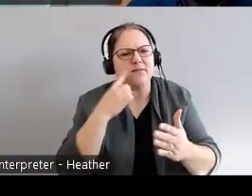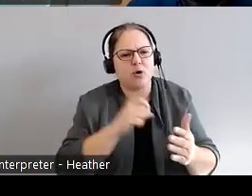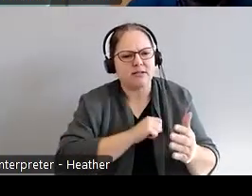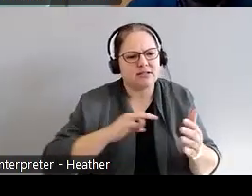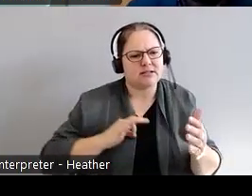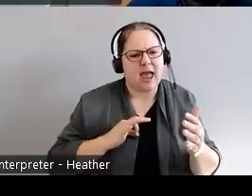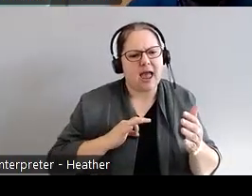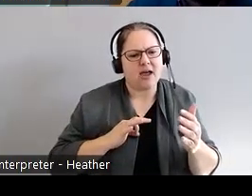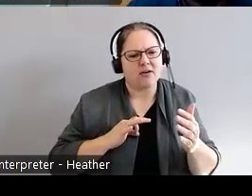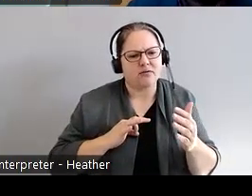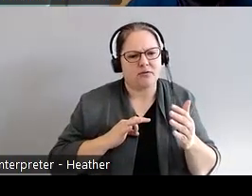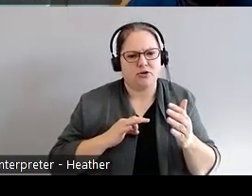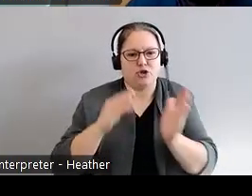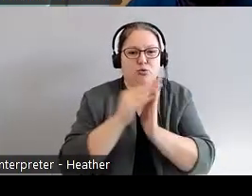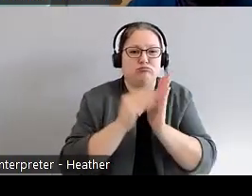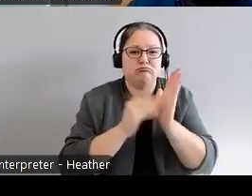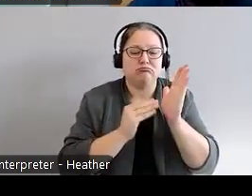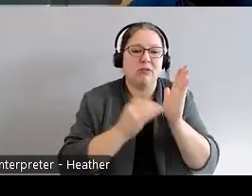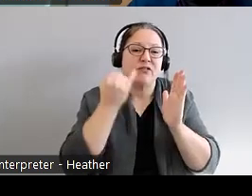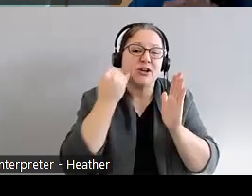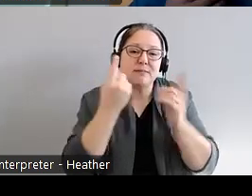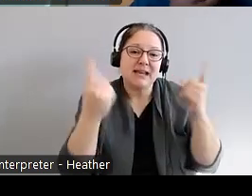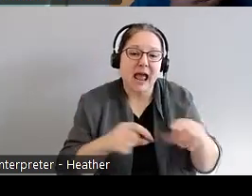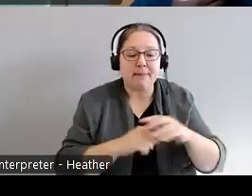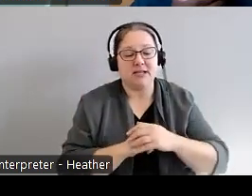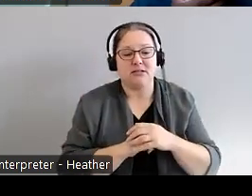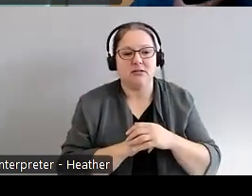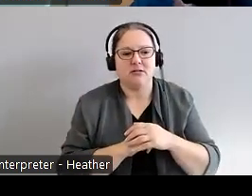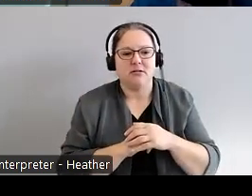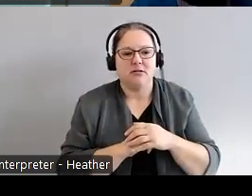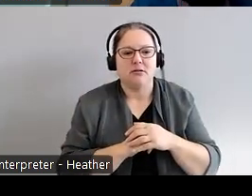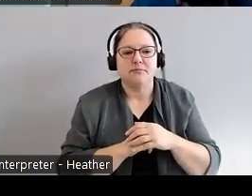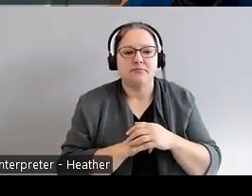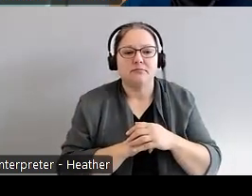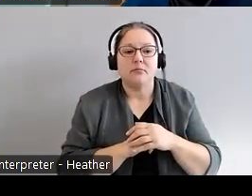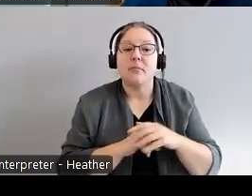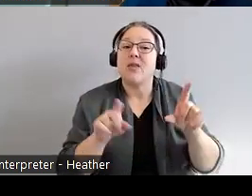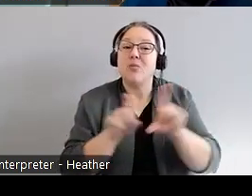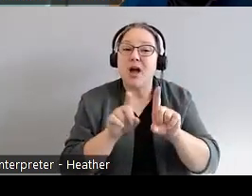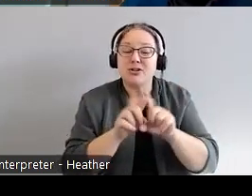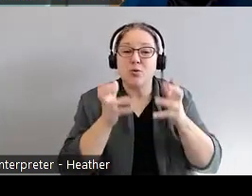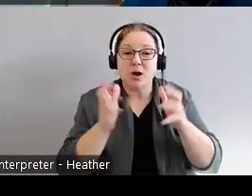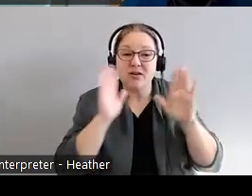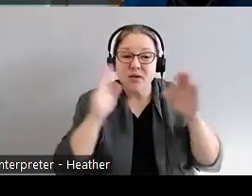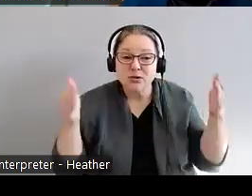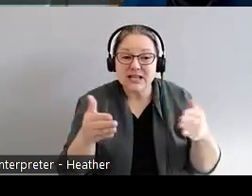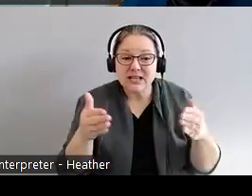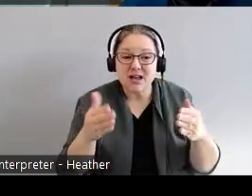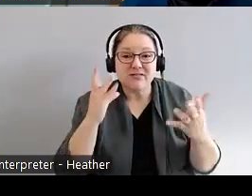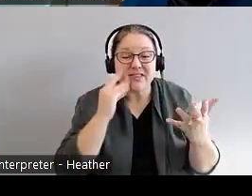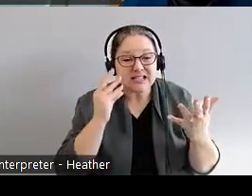um incidents happen. Uh and then you know we also focus on you know like the experience of